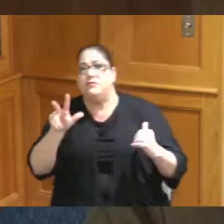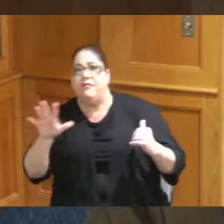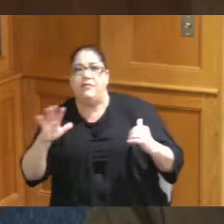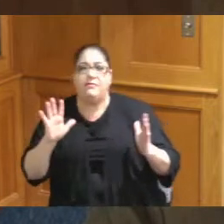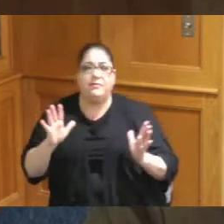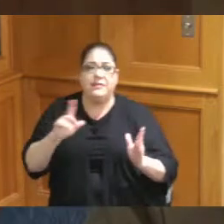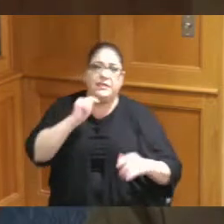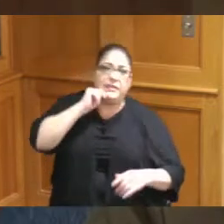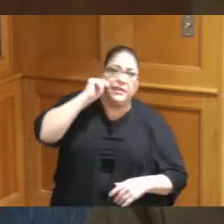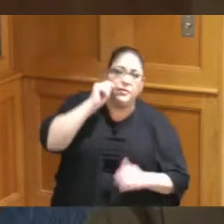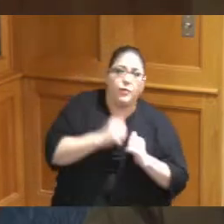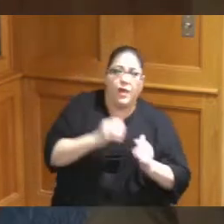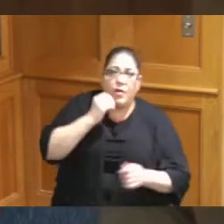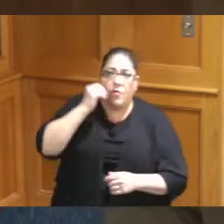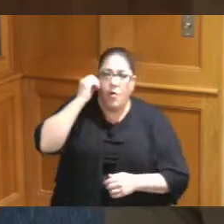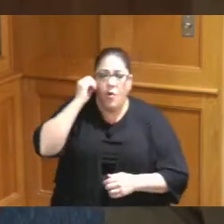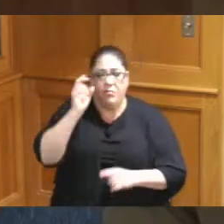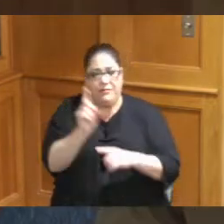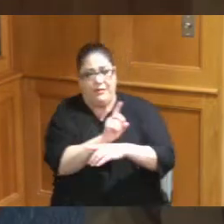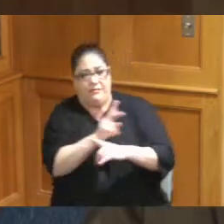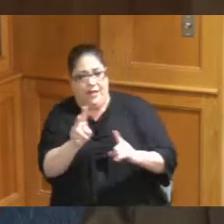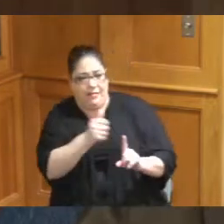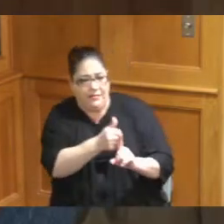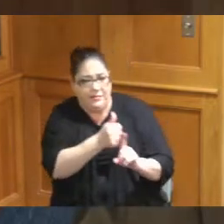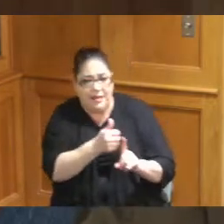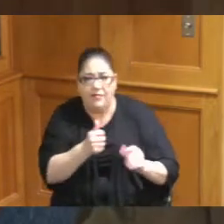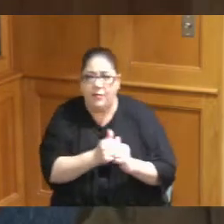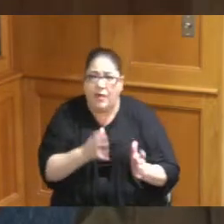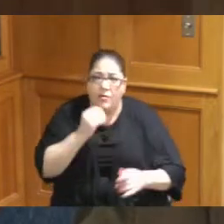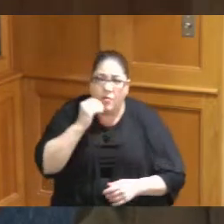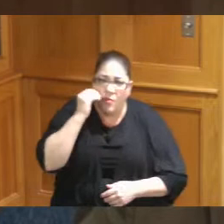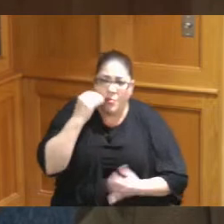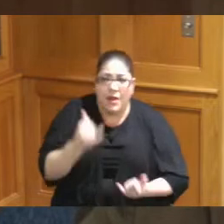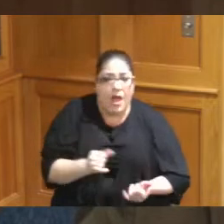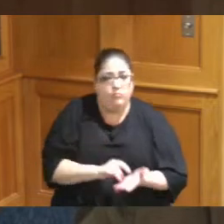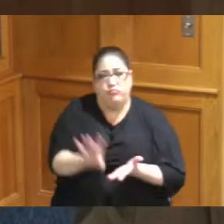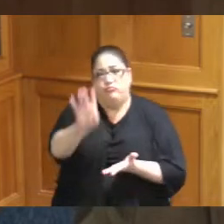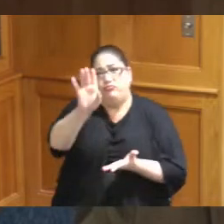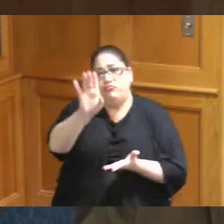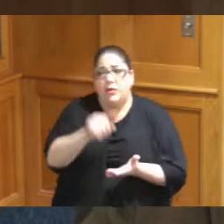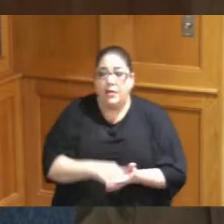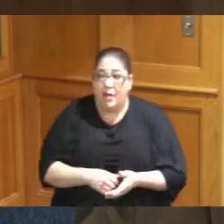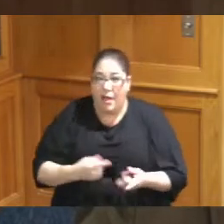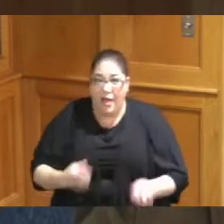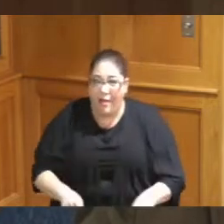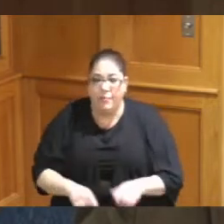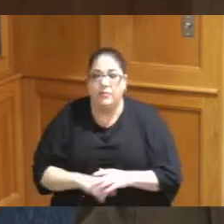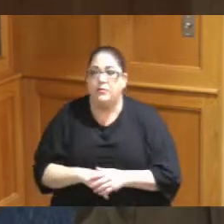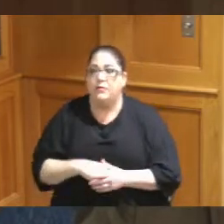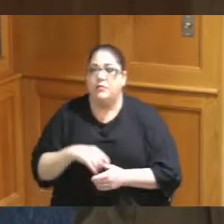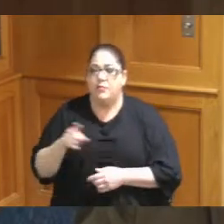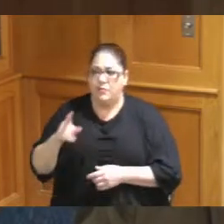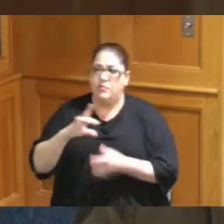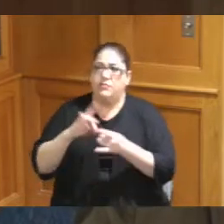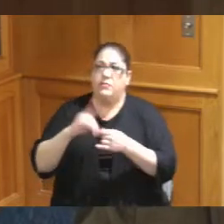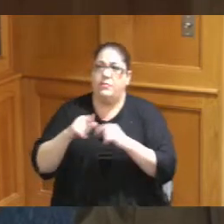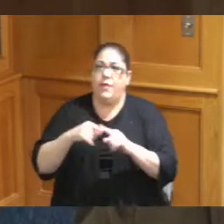you know is that that observation I think you've even spoken to it but how is your organization